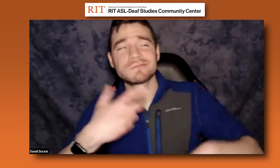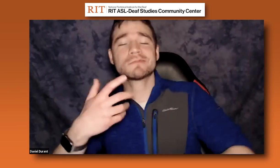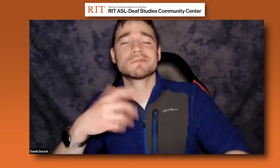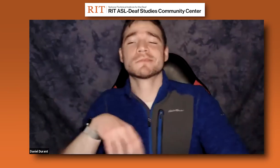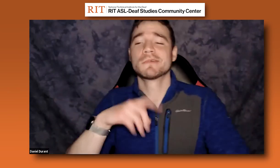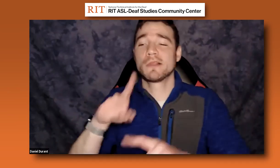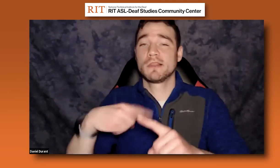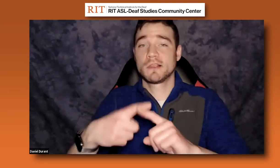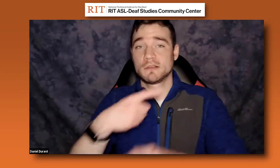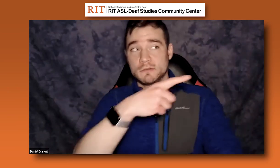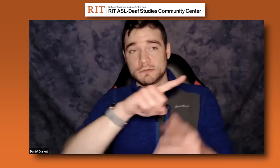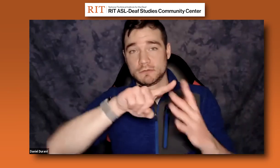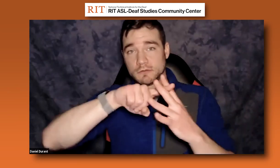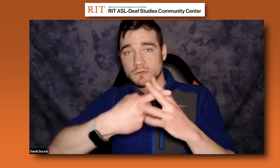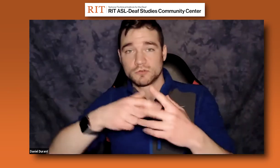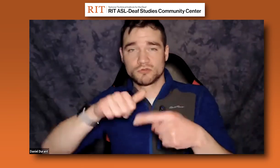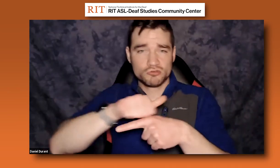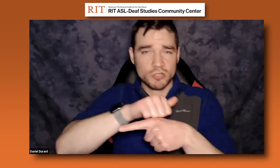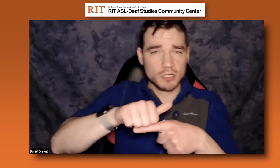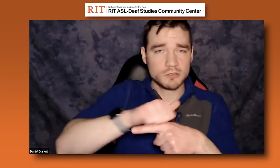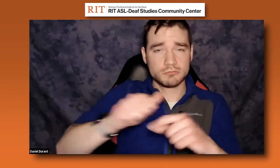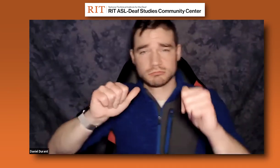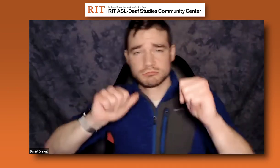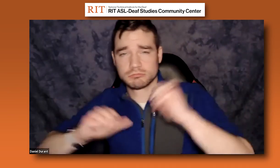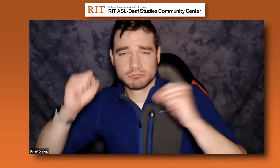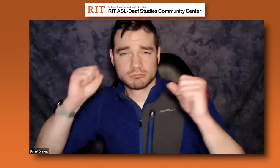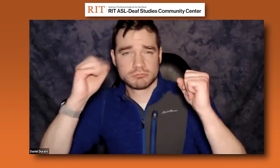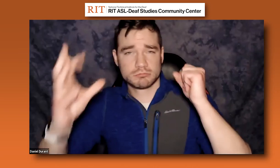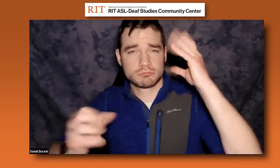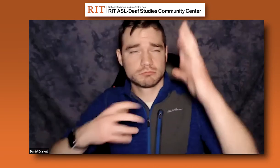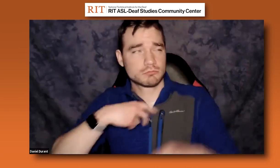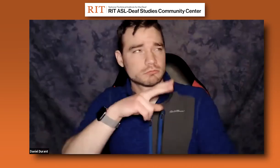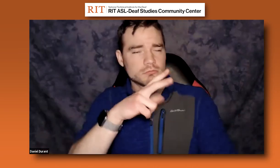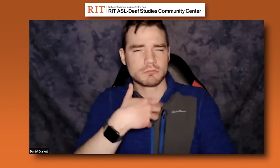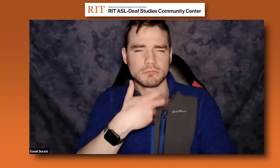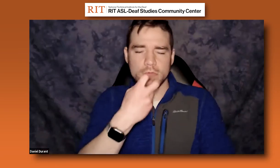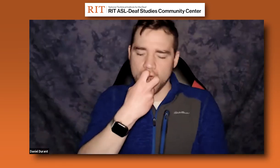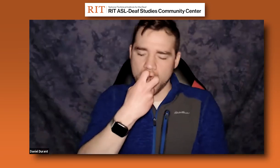we chatted, and then, when he started in rehearsal, he started acting